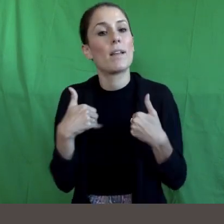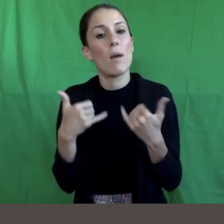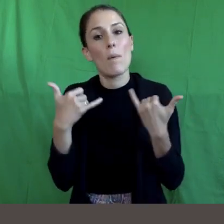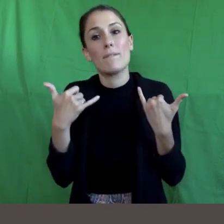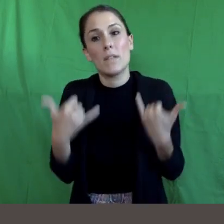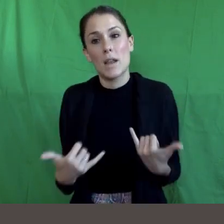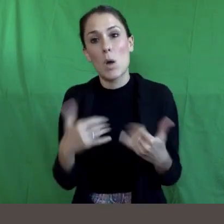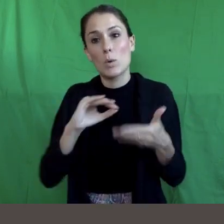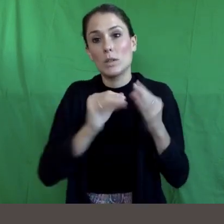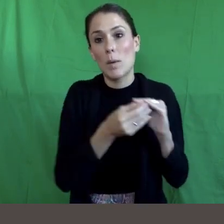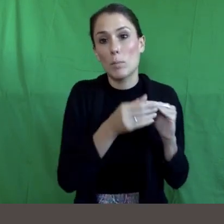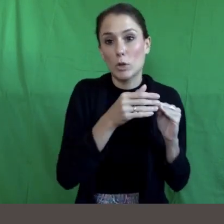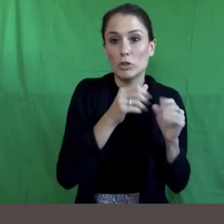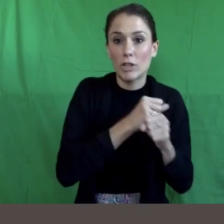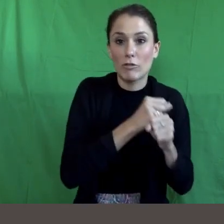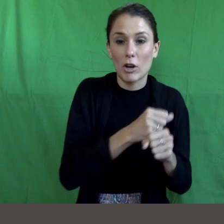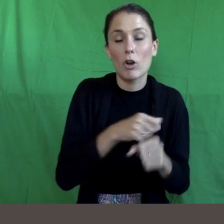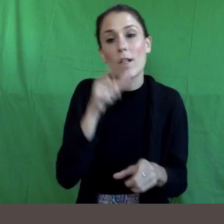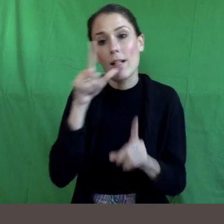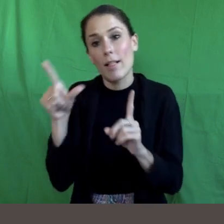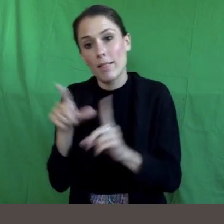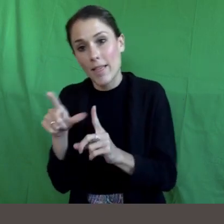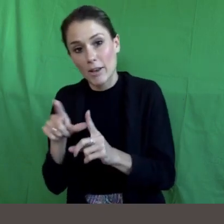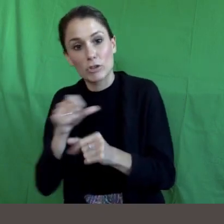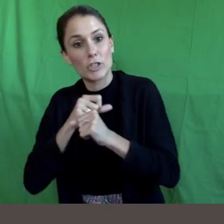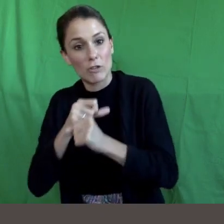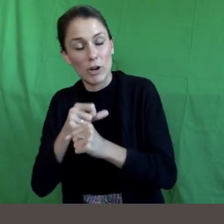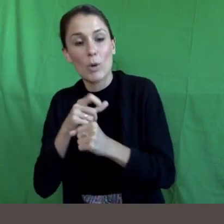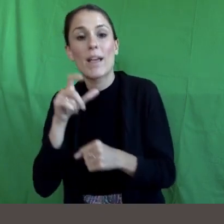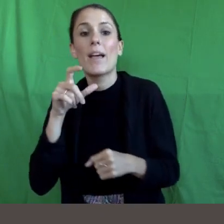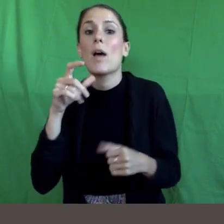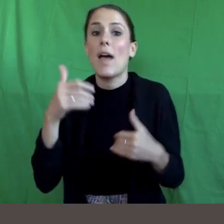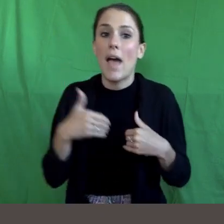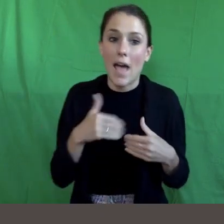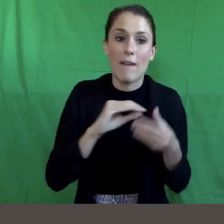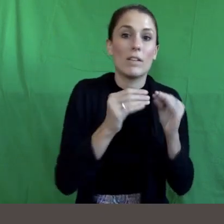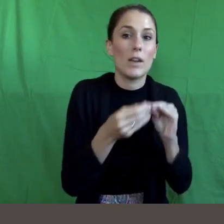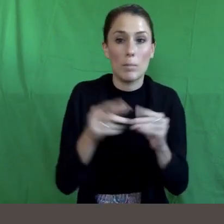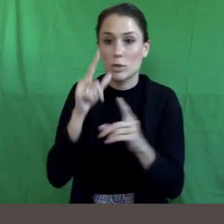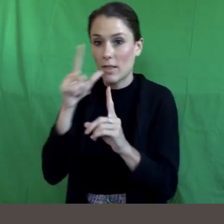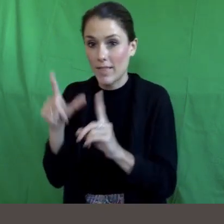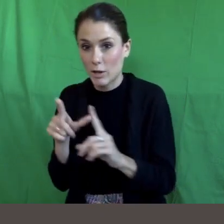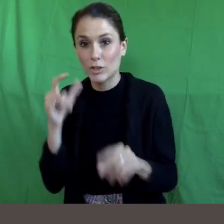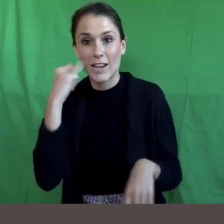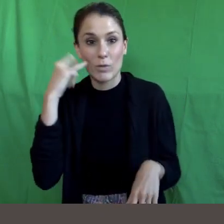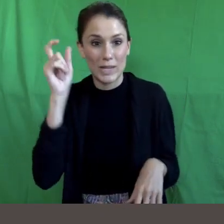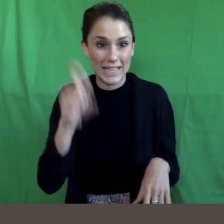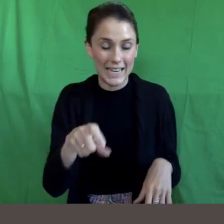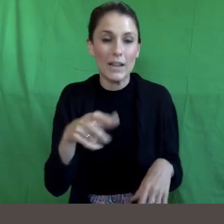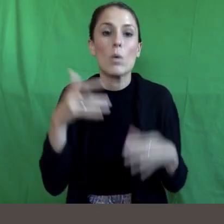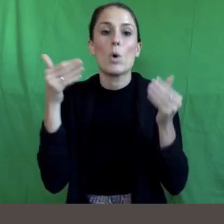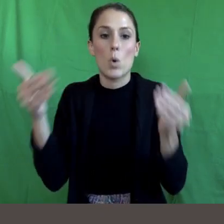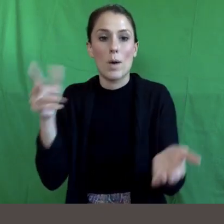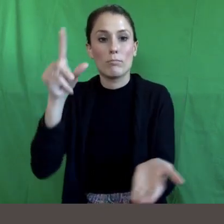So now we have the digits generator, we have the letters generator, and we have a digits and letters generator if we need to. Let's go ahead and print this.